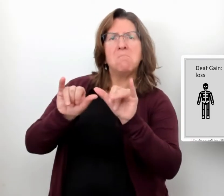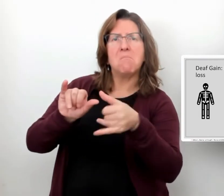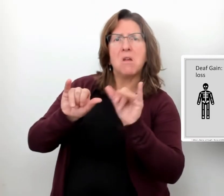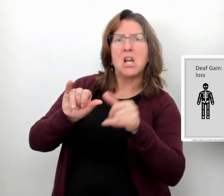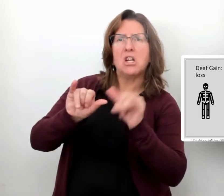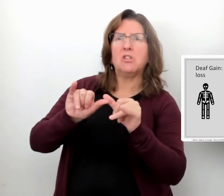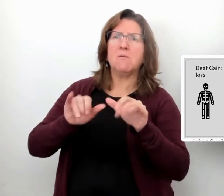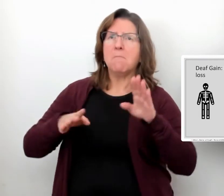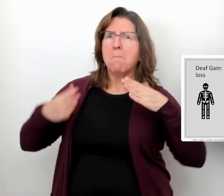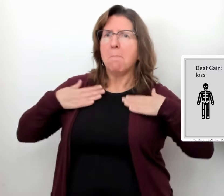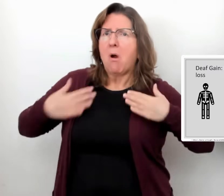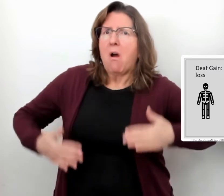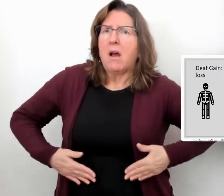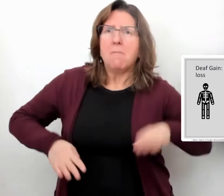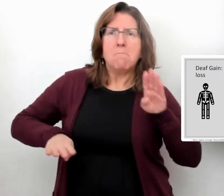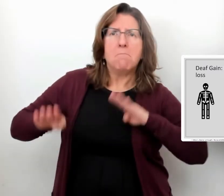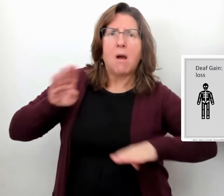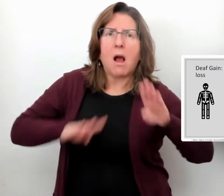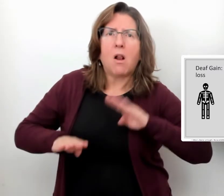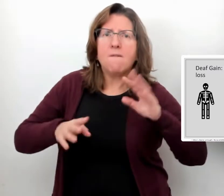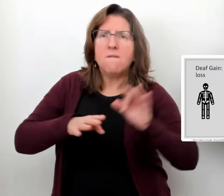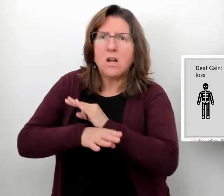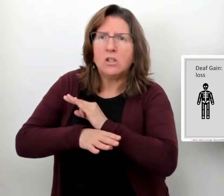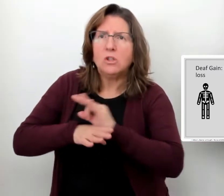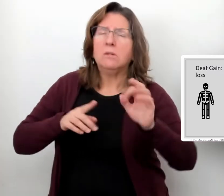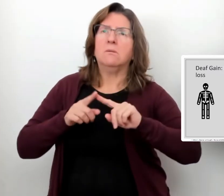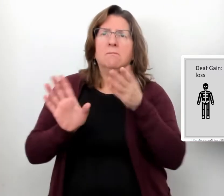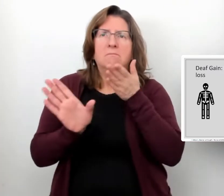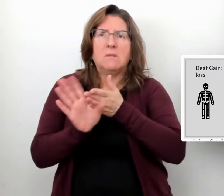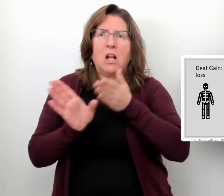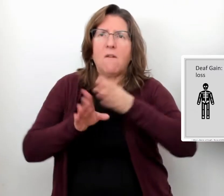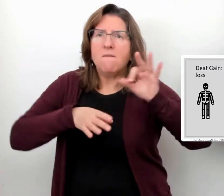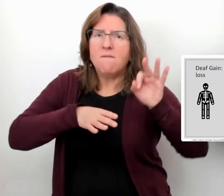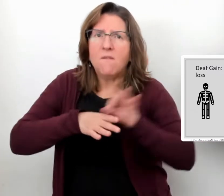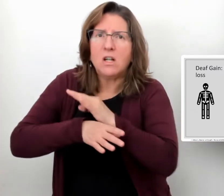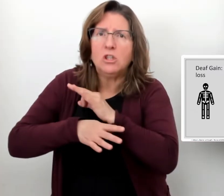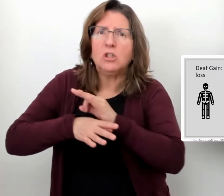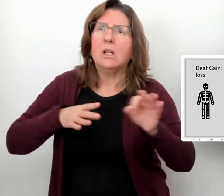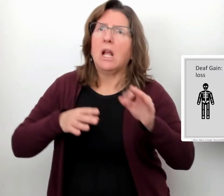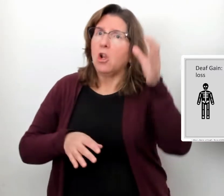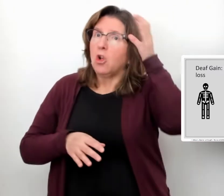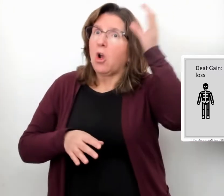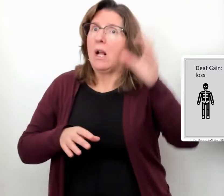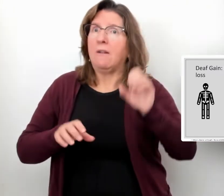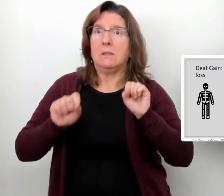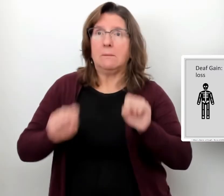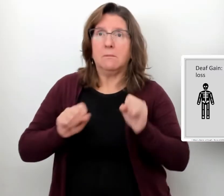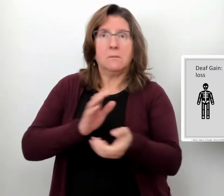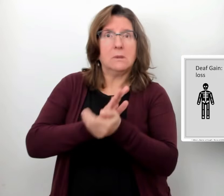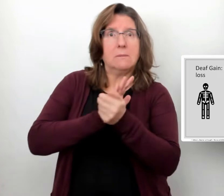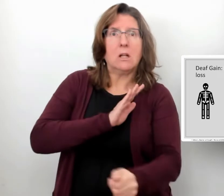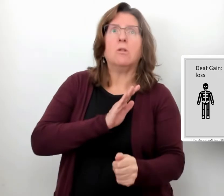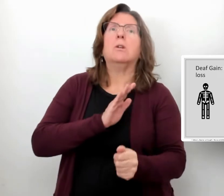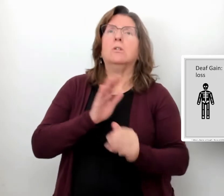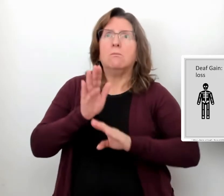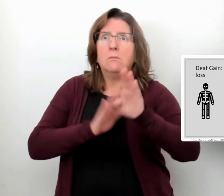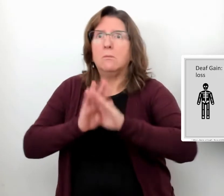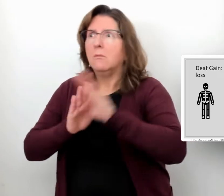human biology, behavioural functions, psychological functions, cognitive abilities, and so on.